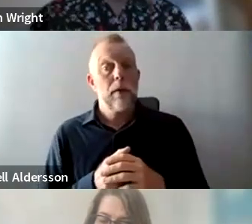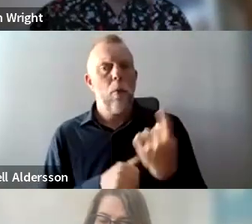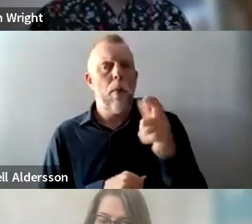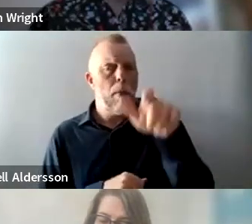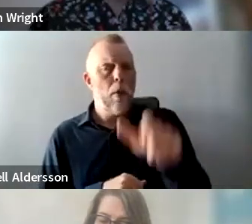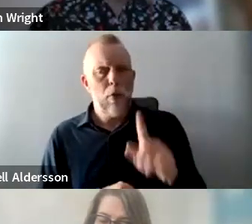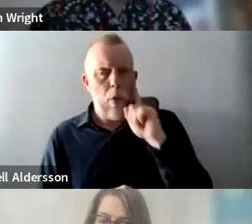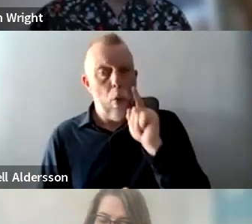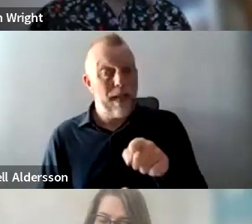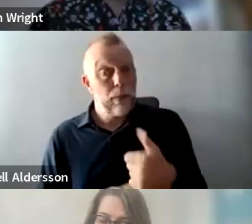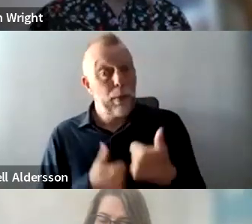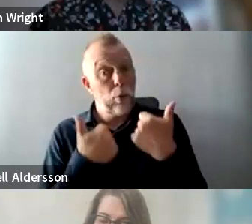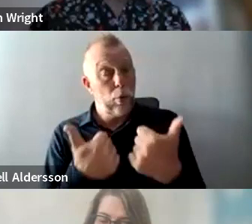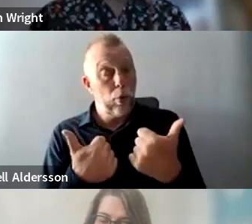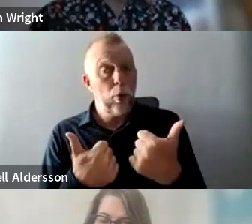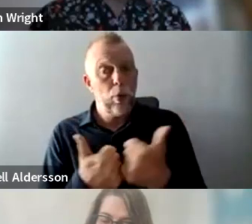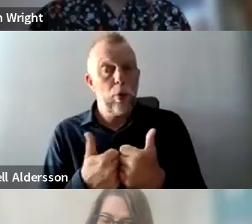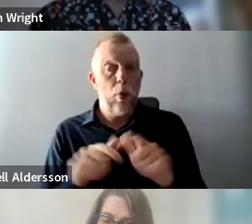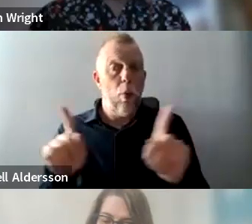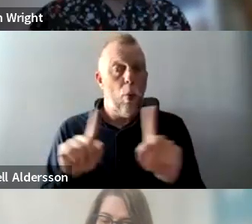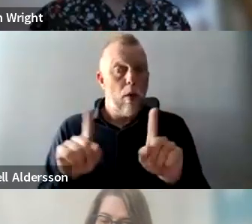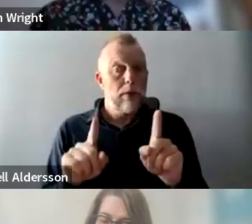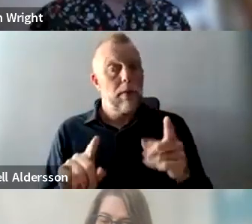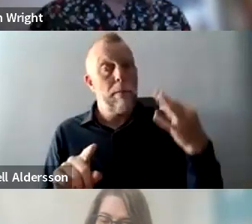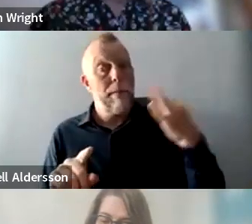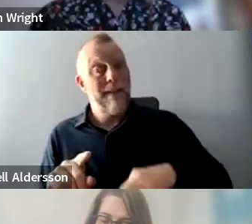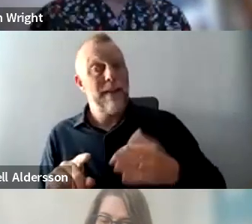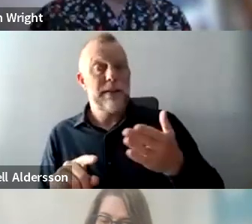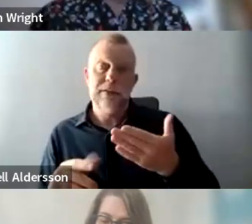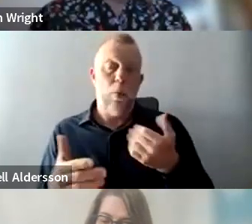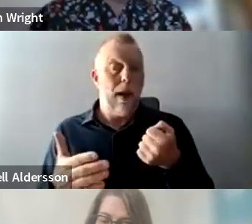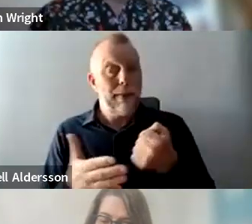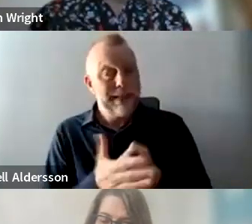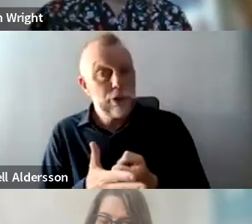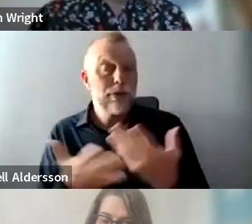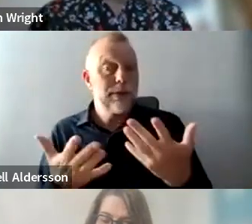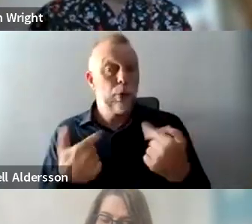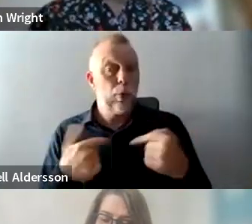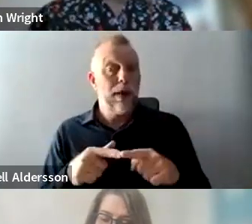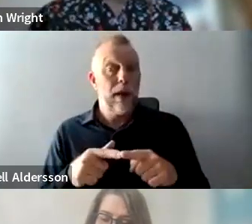would be useful, what is out there in terms of benefits and restrictions as we often ask other services what